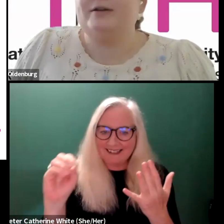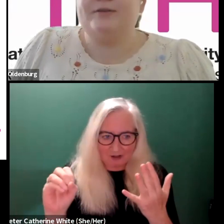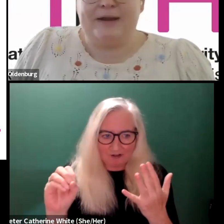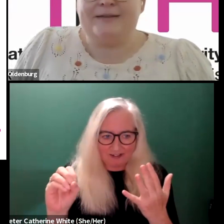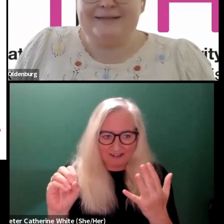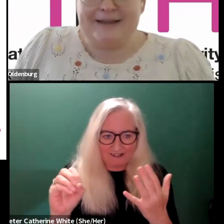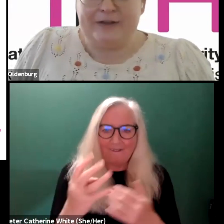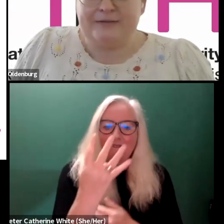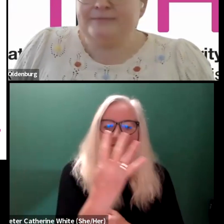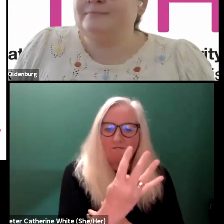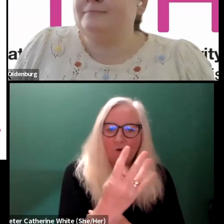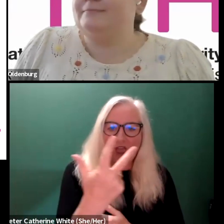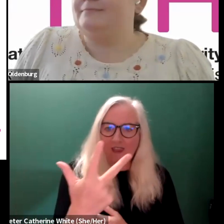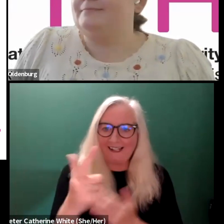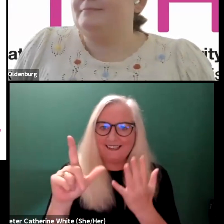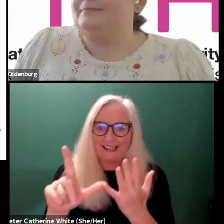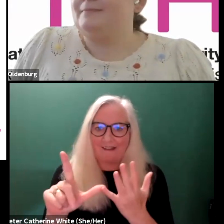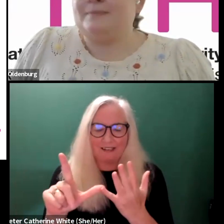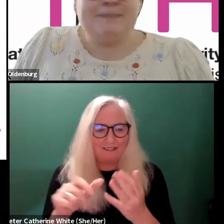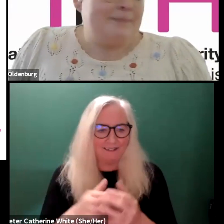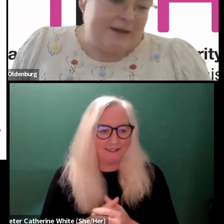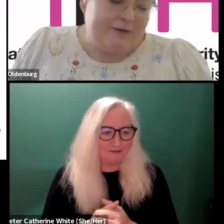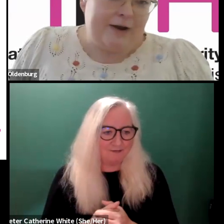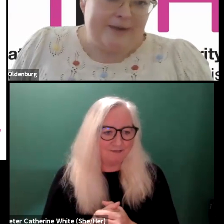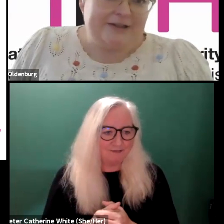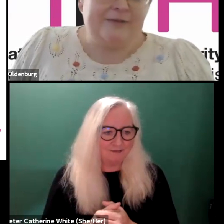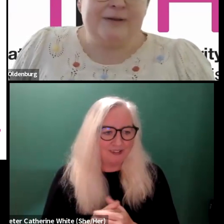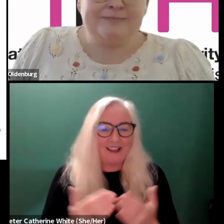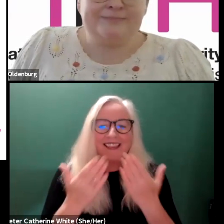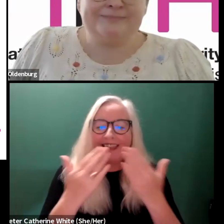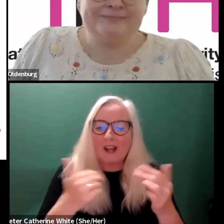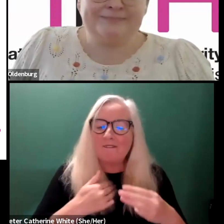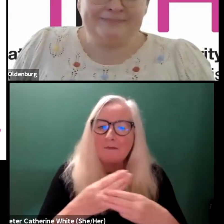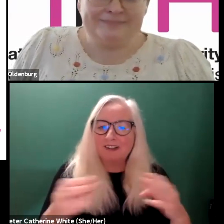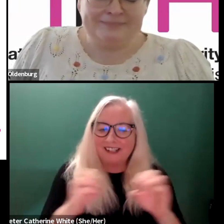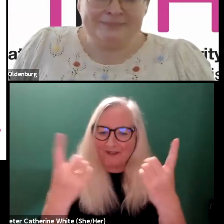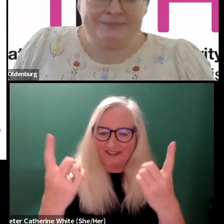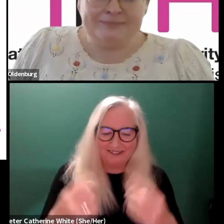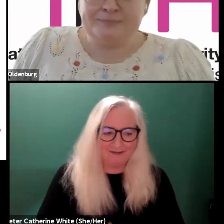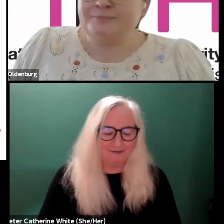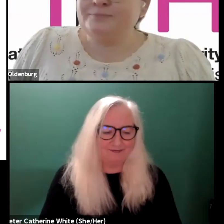Thank you